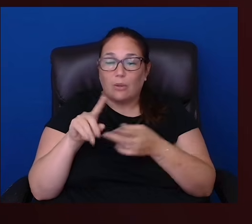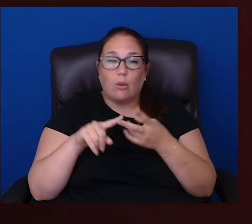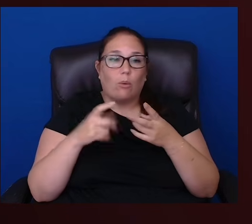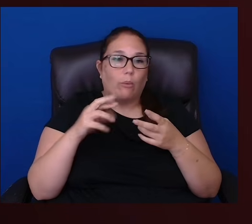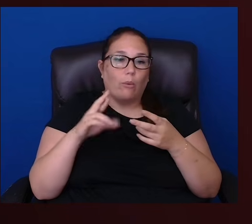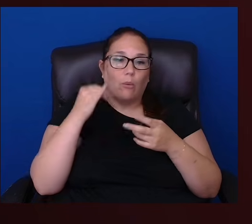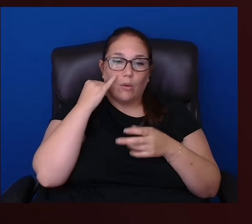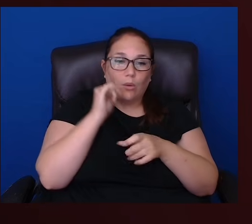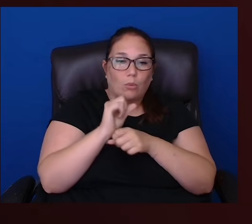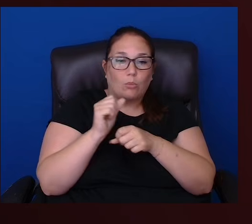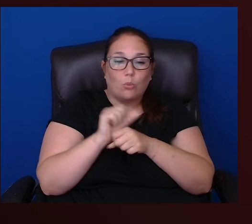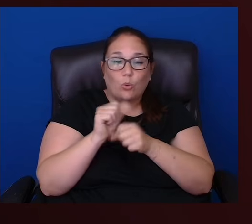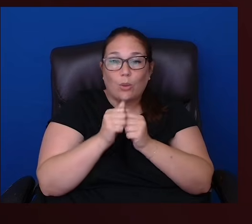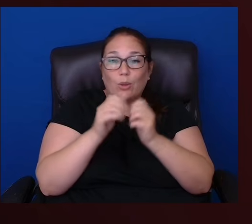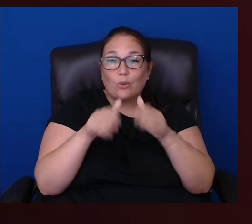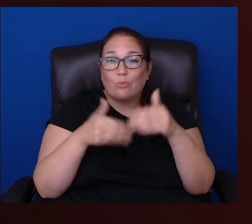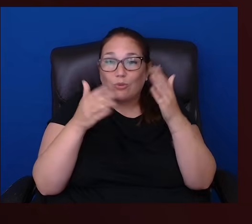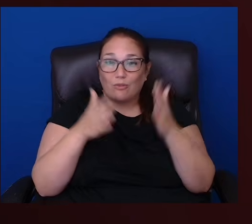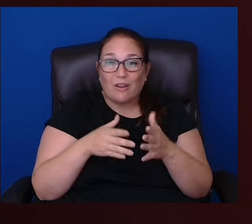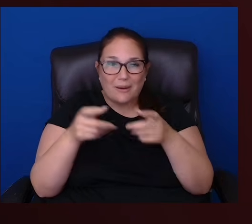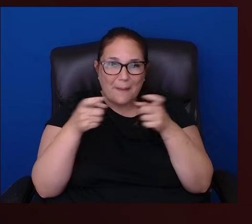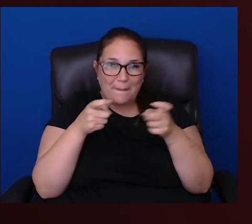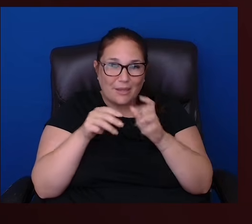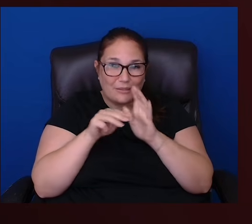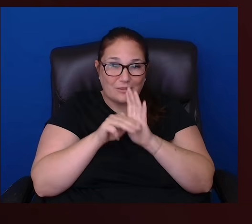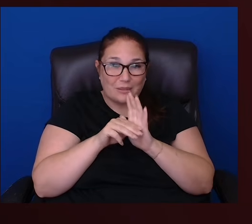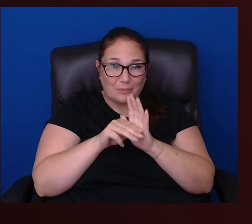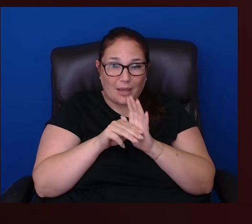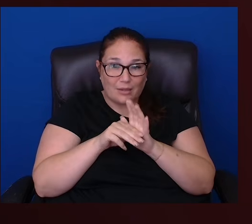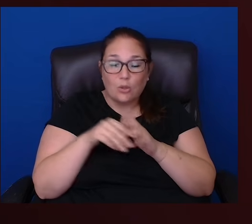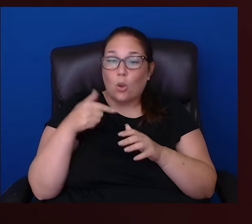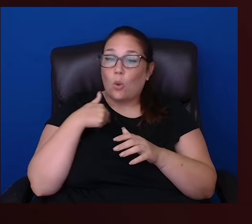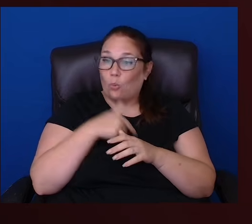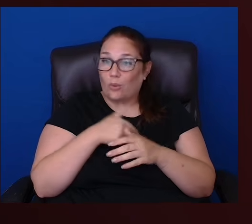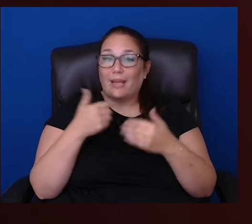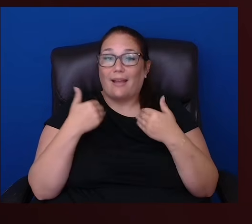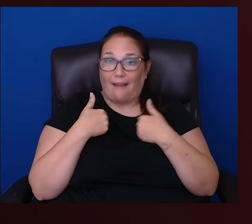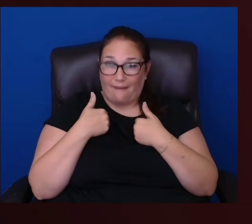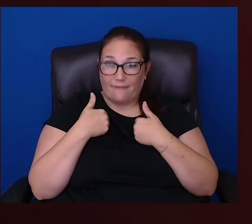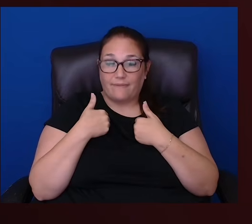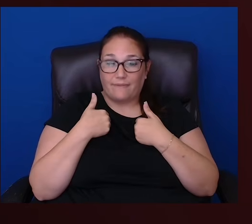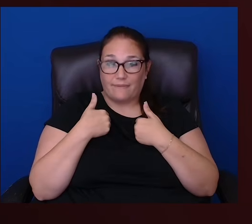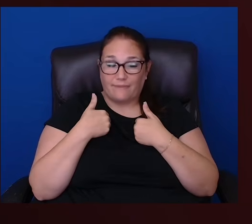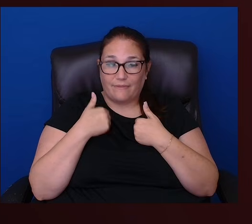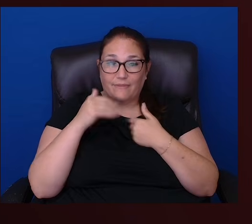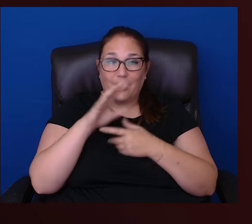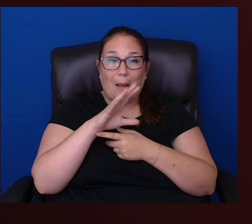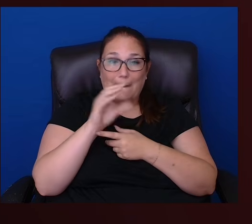a provider and managing models, we have companies that are building with